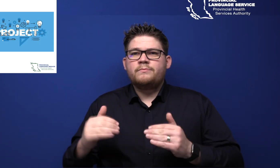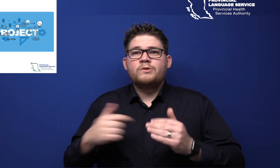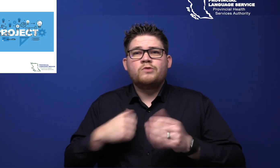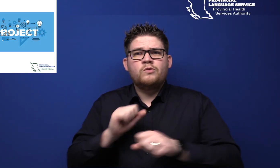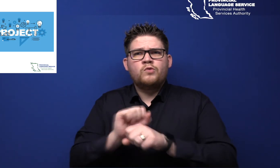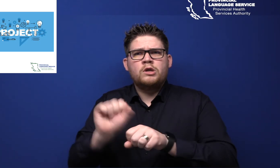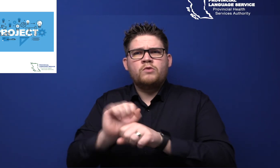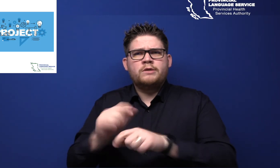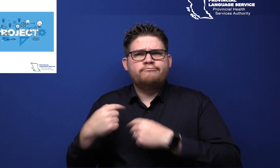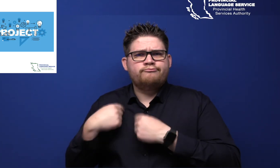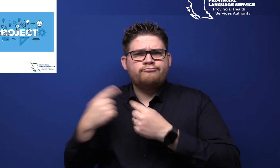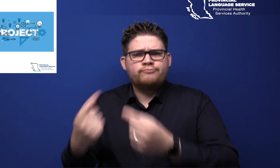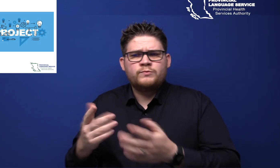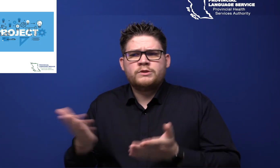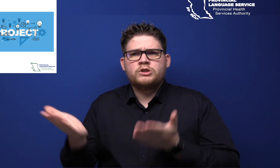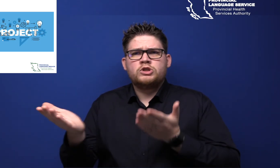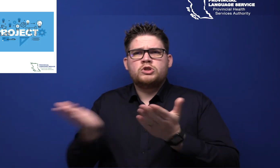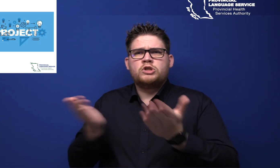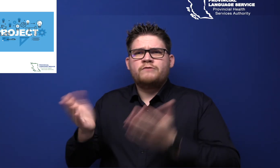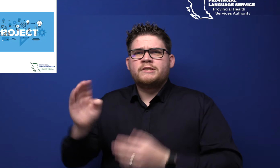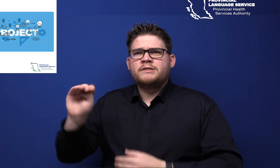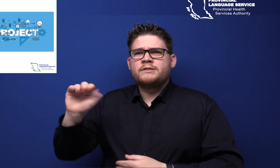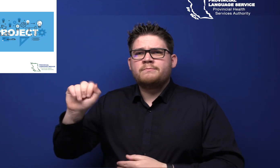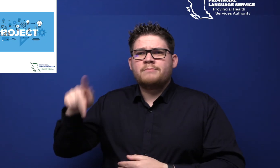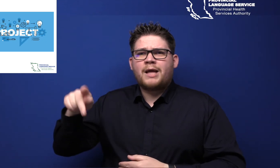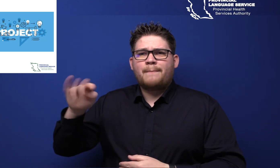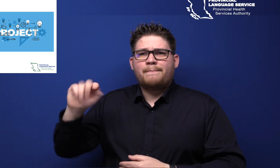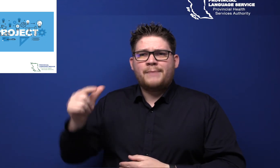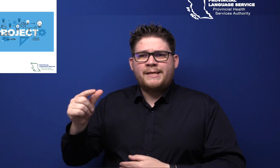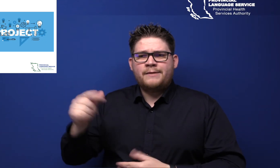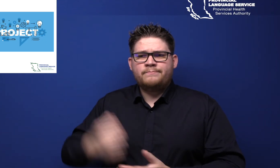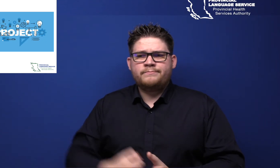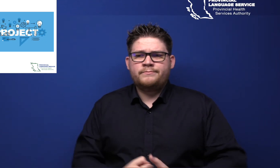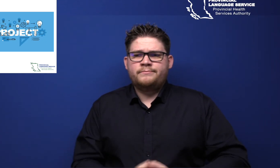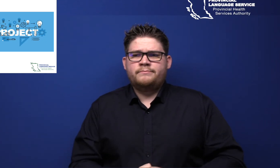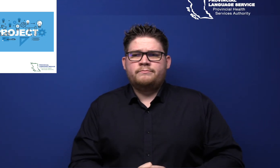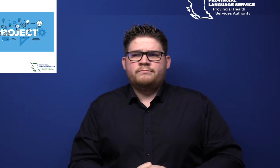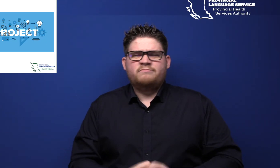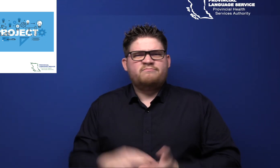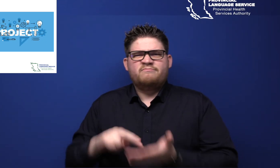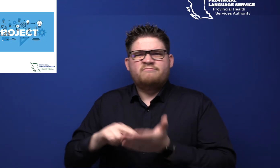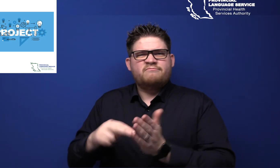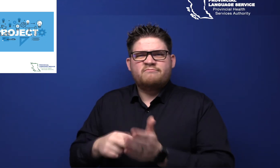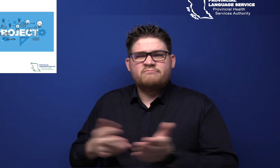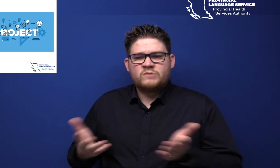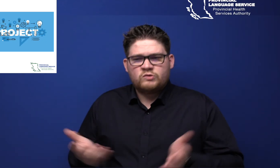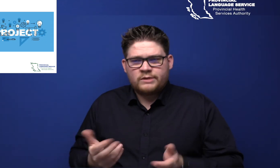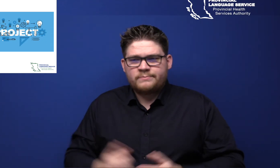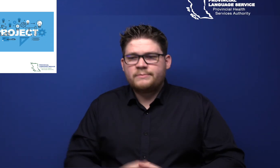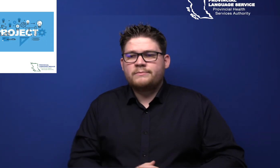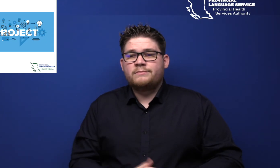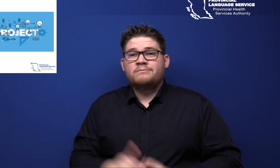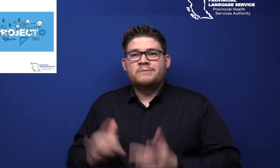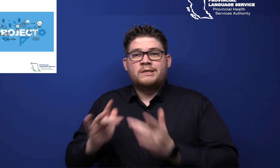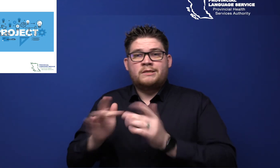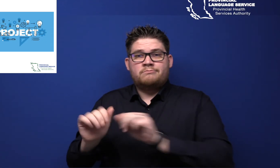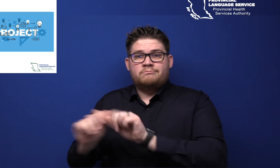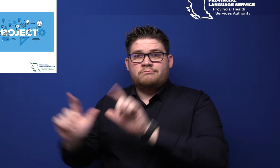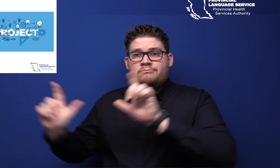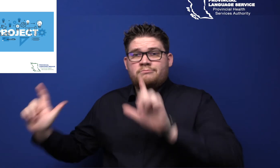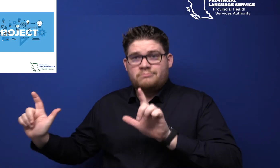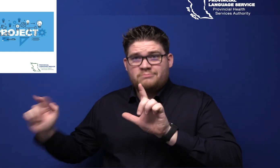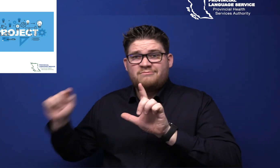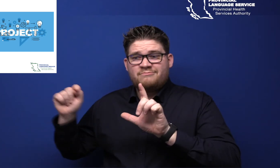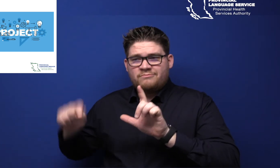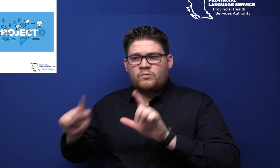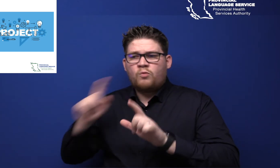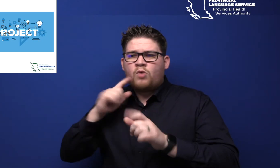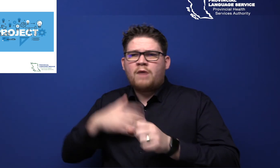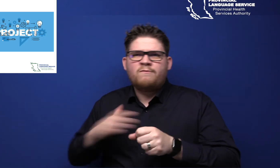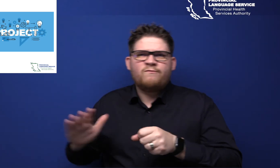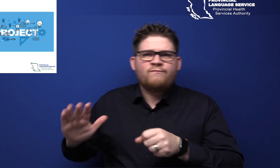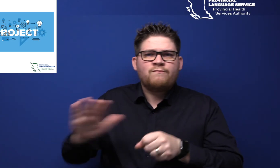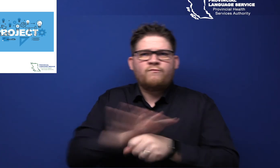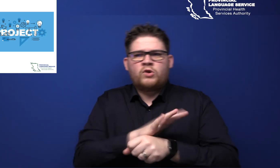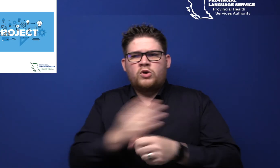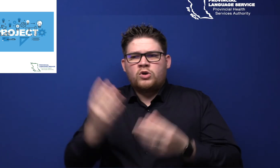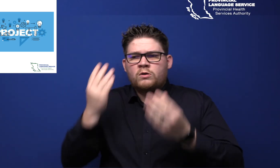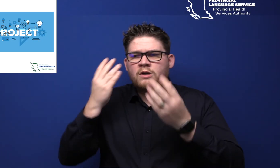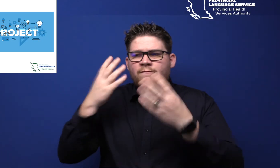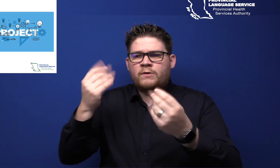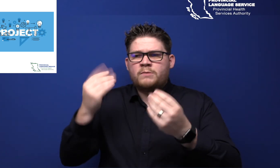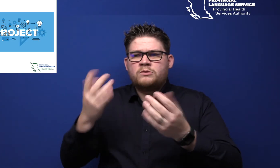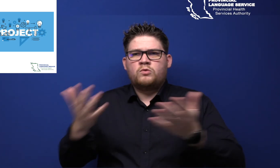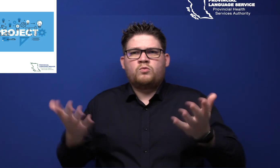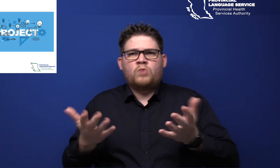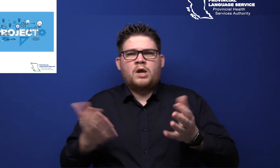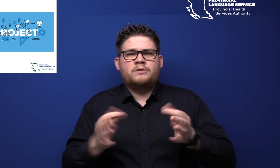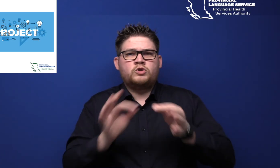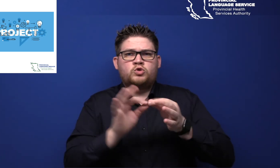WE HAVE ALSO BEEN WORKING ON SERVICE MAPPING, AND THAT MEANS CREATING SOMETHING ONLINE THAT HAS ALL OF THE INFORMATION NEEDED